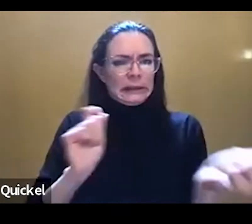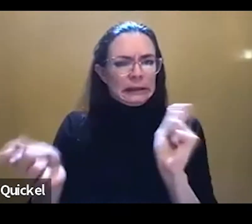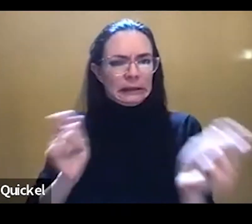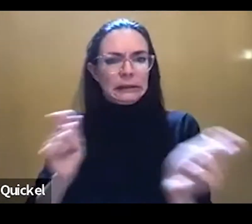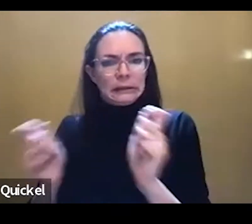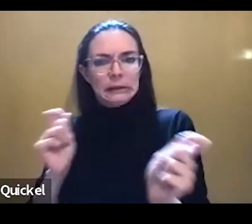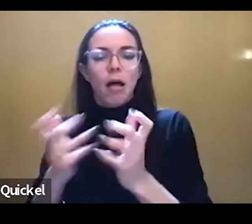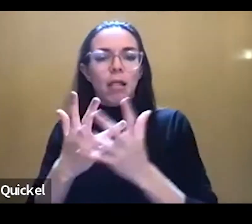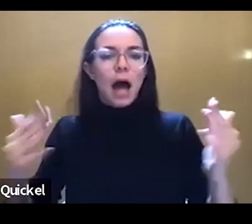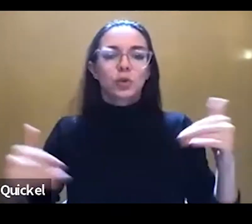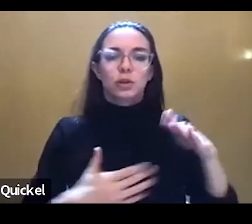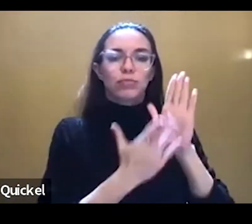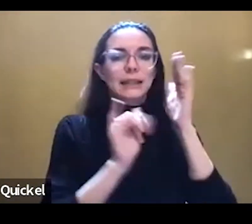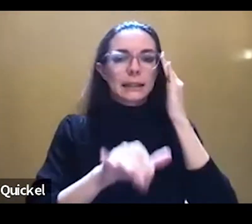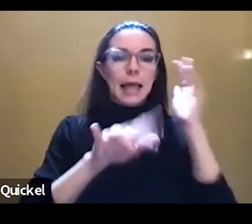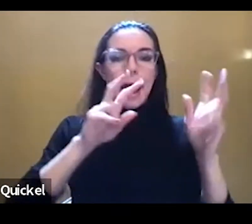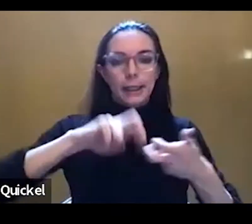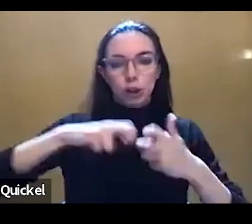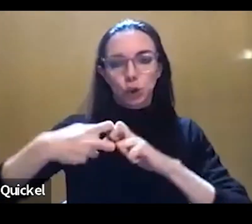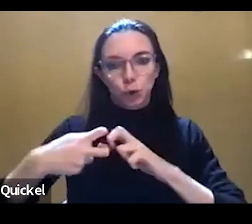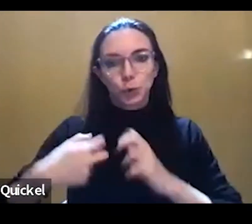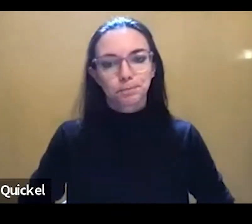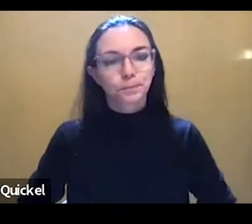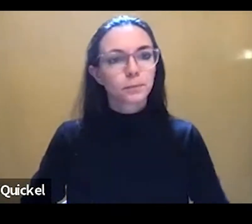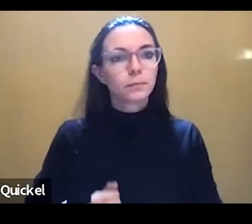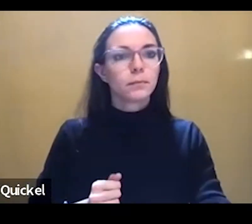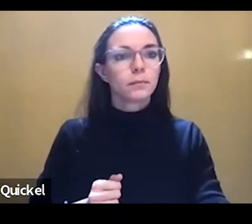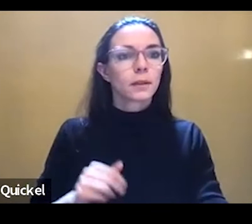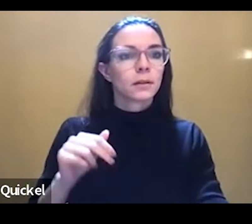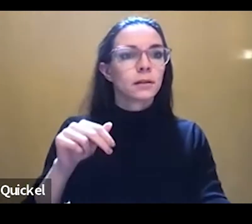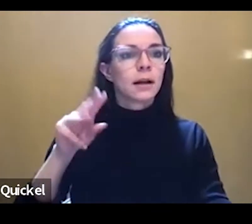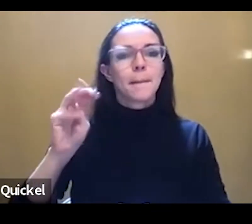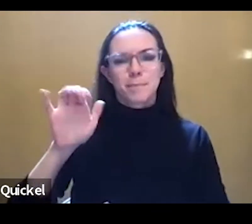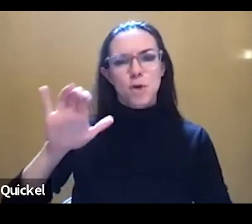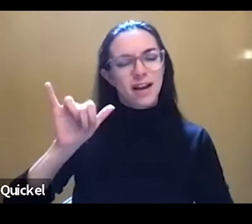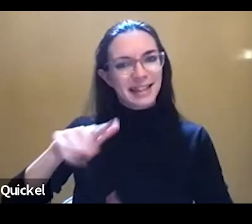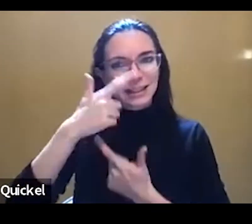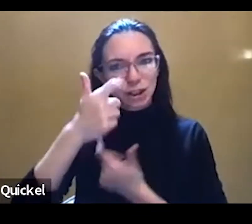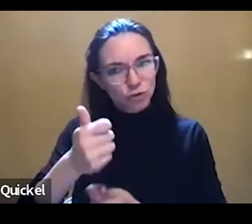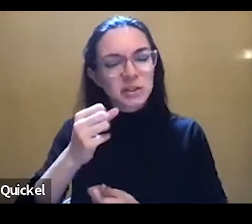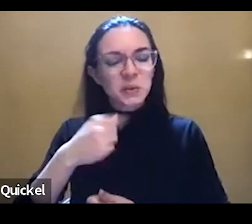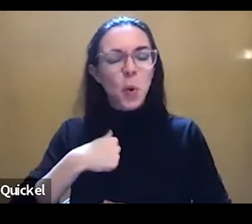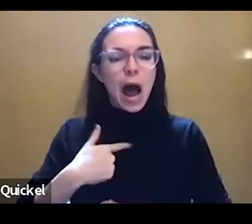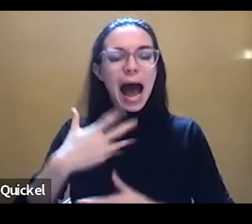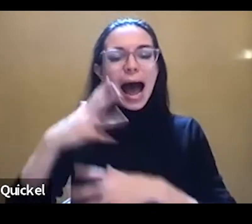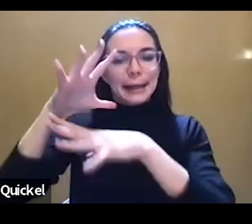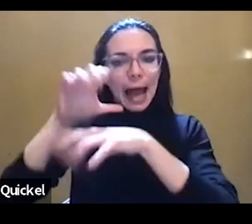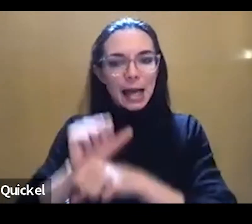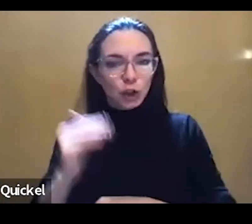changes to address that issue. Marc: So interesting. So I got to know Dr. Mudrick